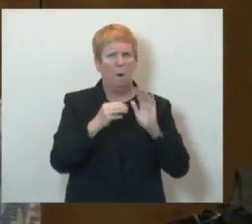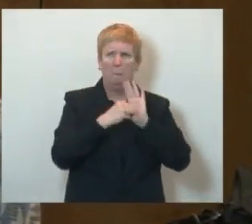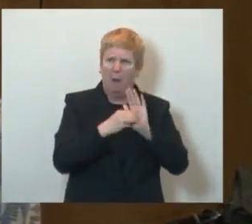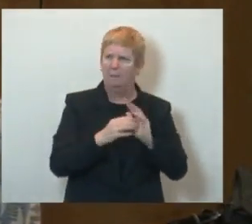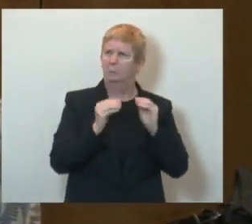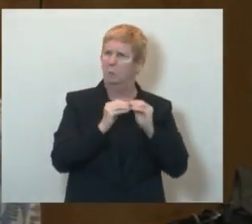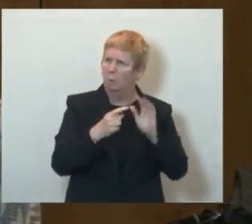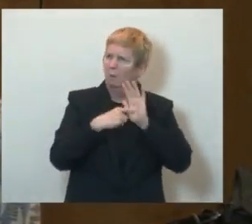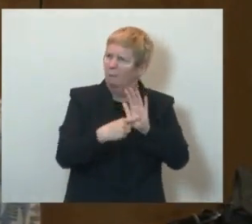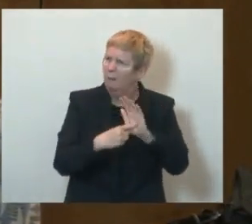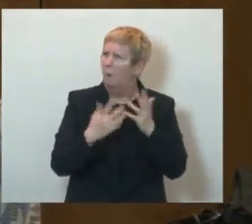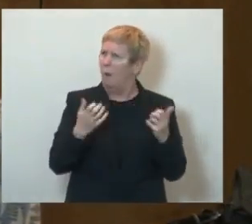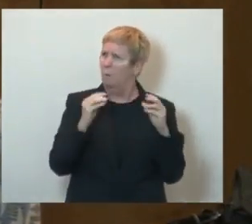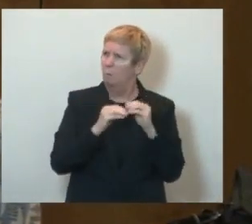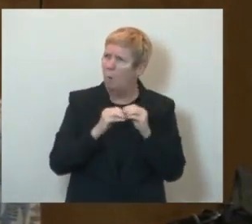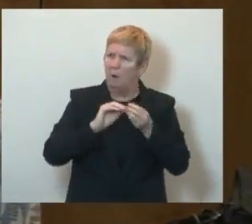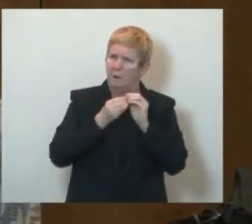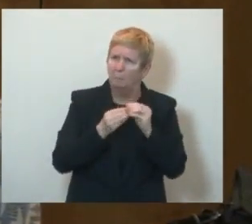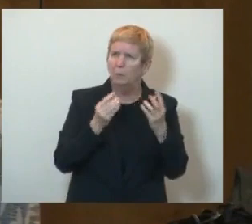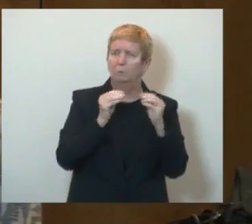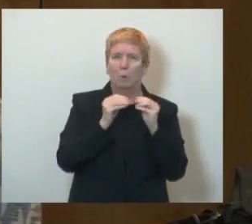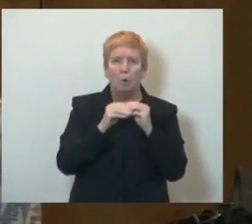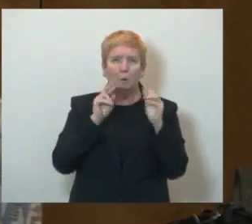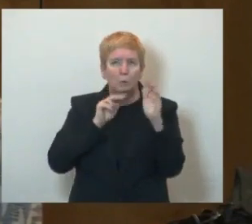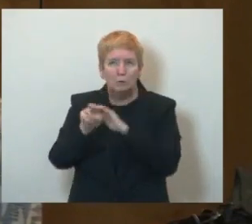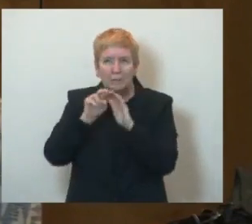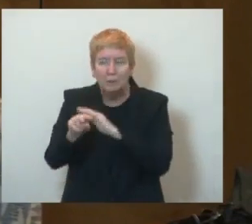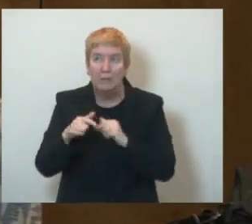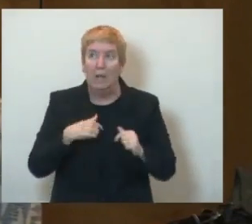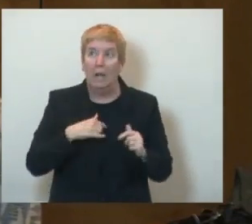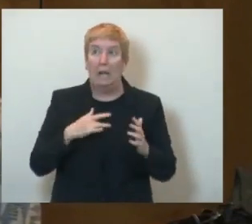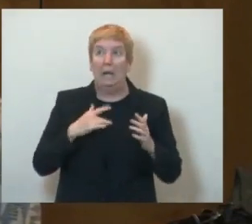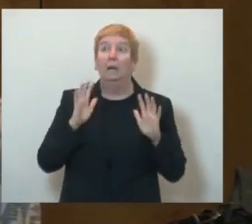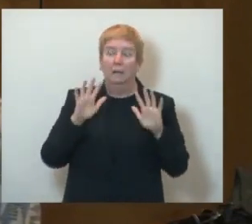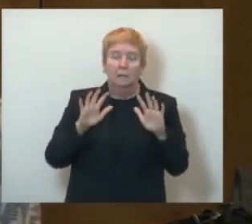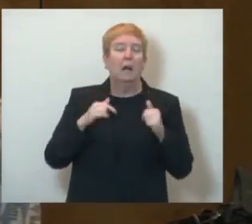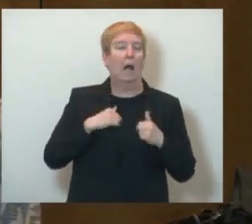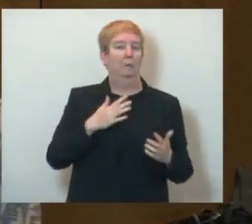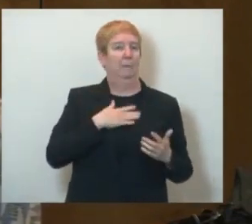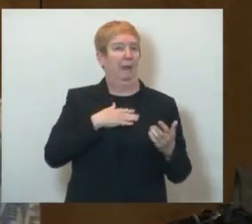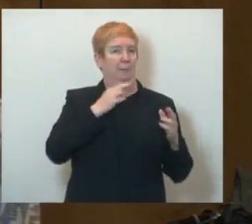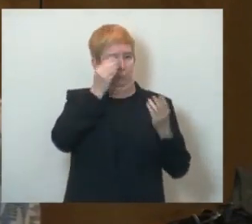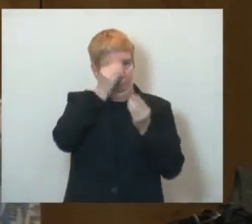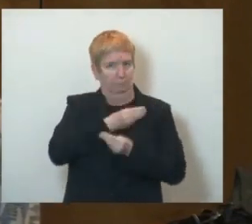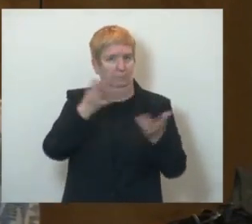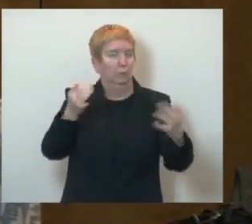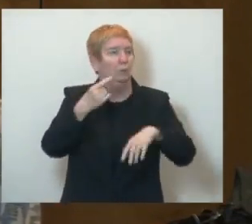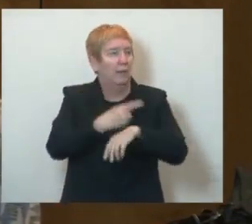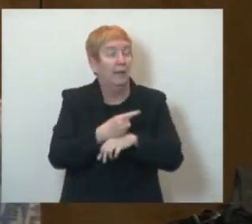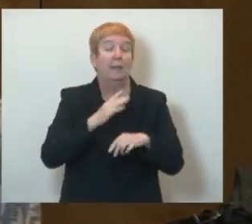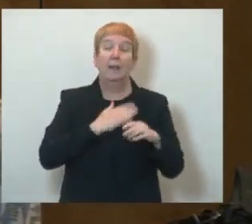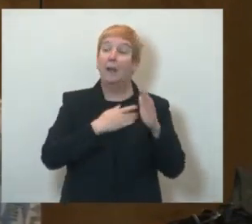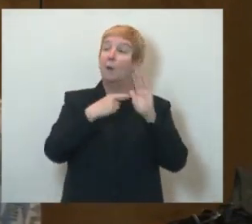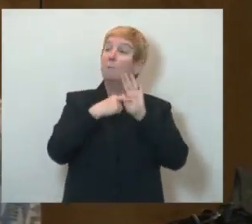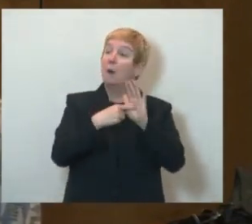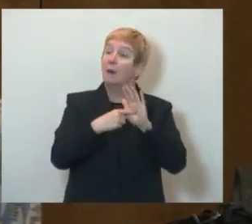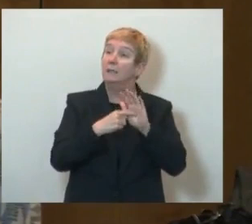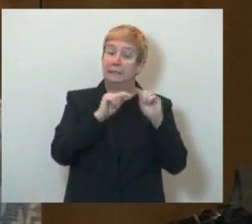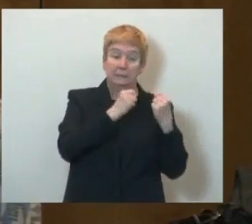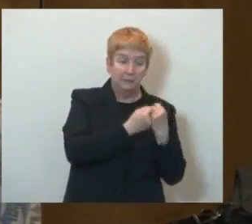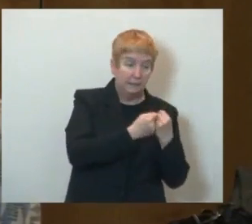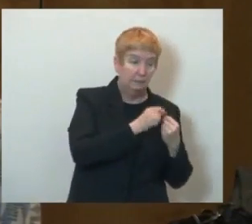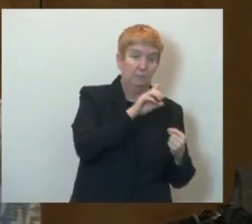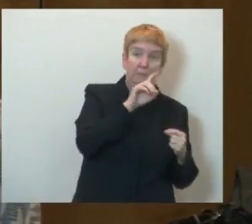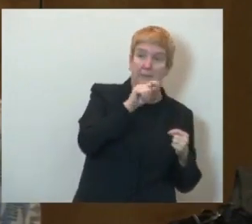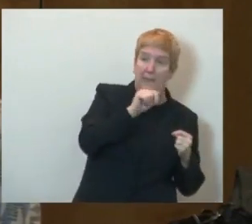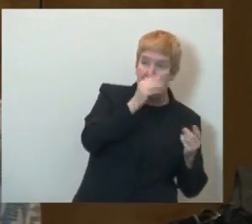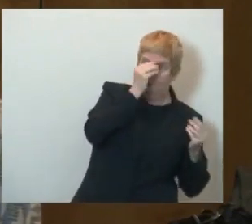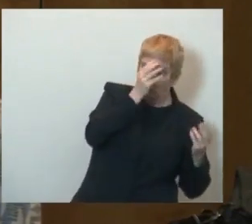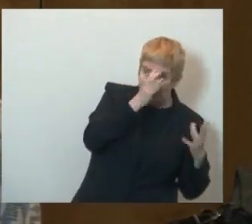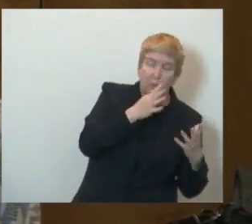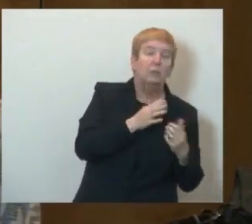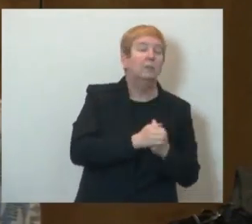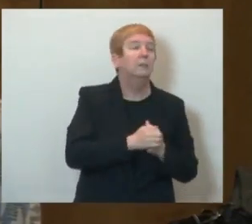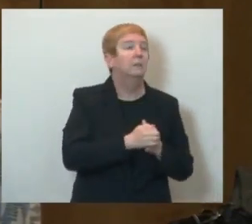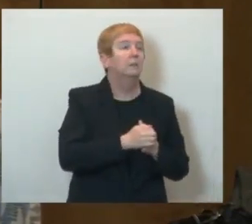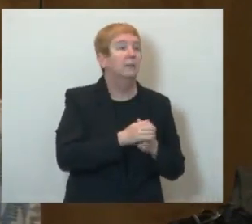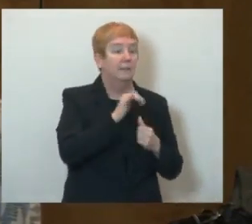WE’VE BEEN ALMOST OVERWHELMED BUT NOT QUITE OVERWHELMED WITH REQUESTS FOR MORE MODELING INFORMATION MORE DATA MORE PROJECTIONS, AND I’M HAPPY TO REPORT THAT AS WE PROMISED LAST